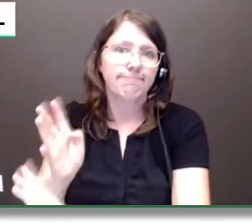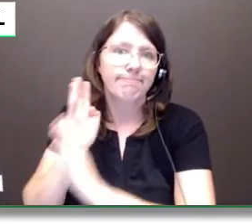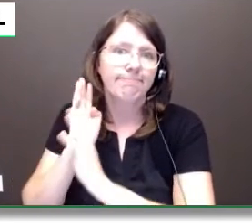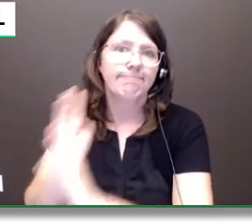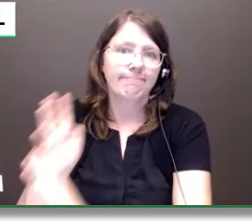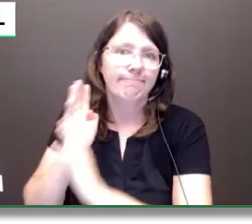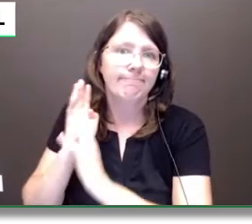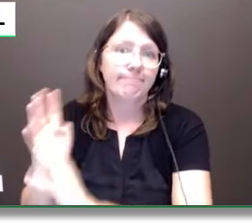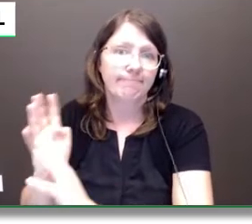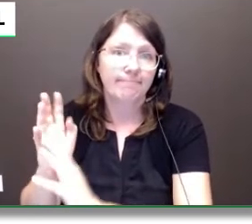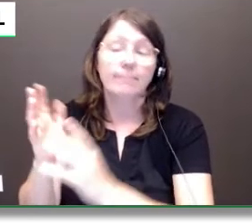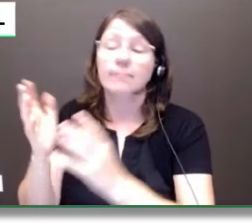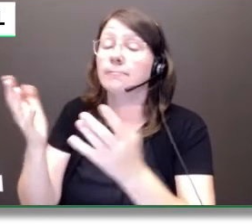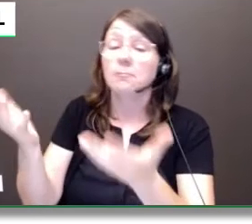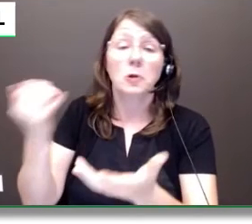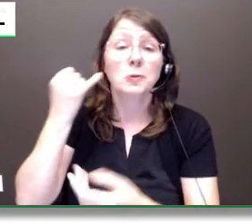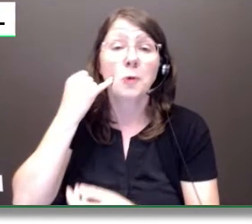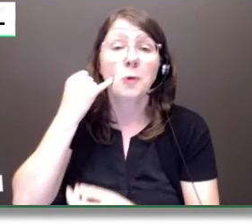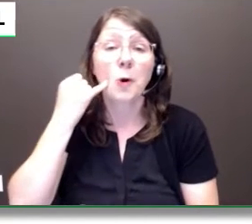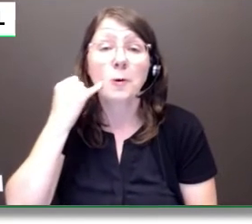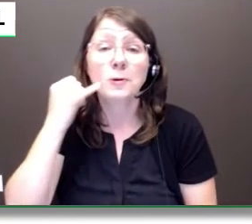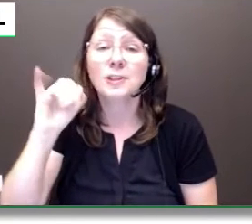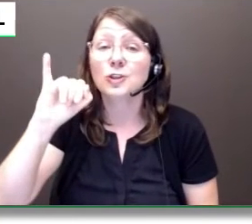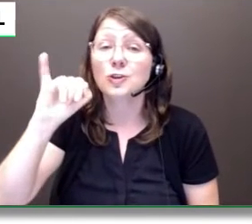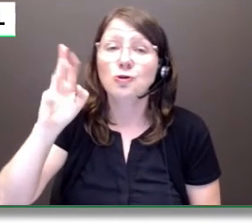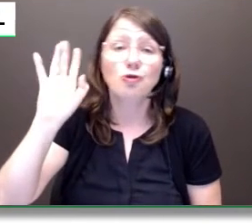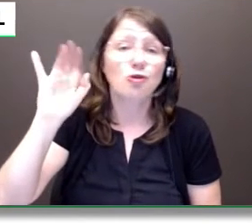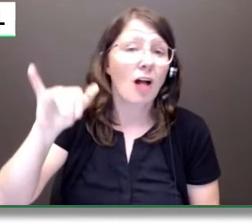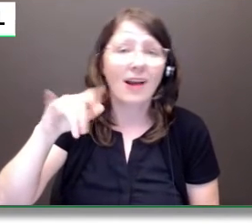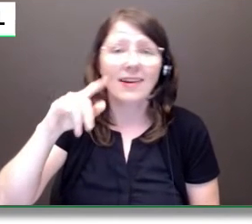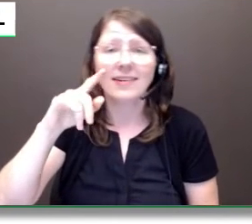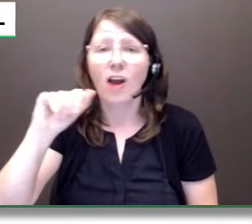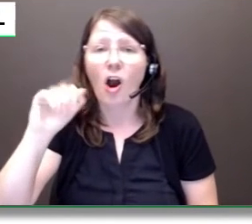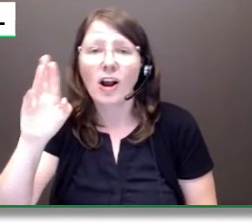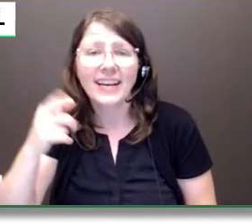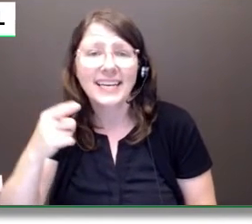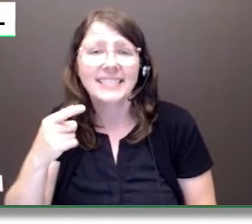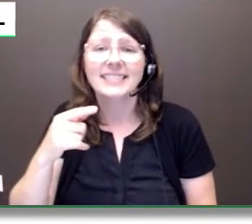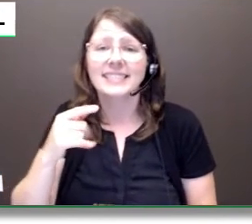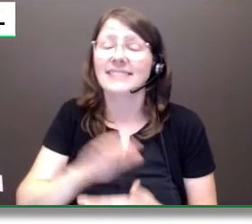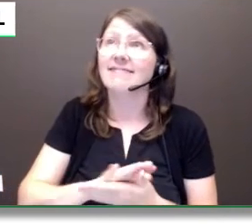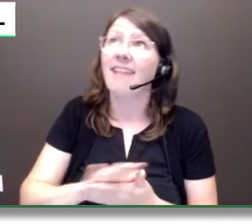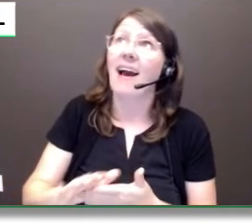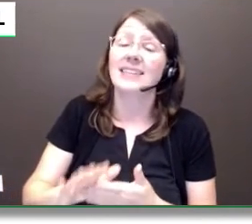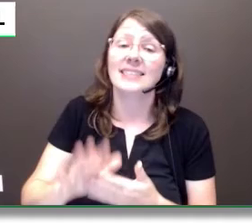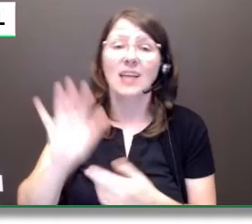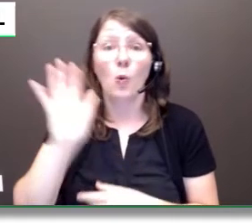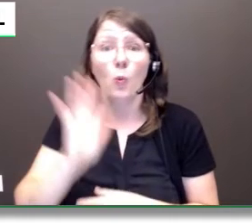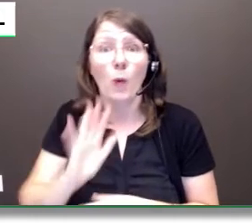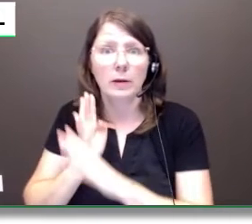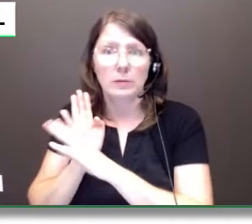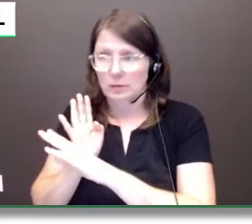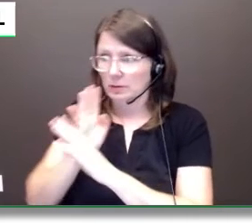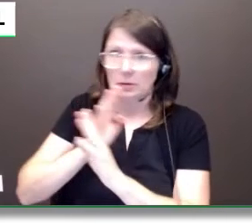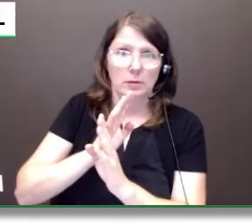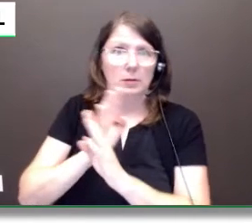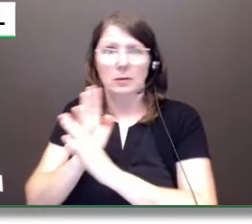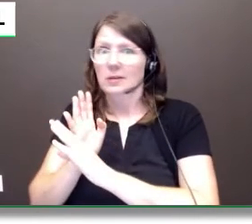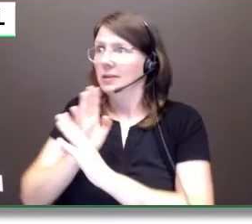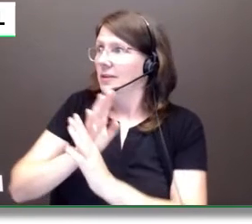beautiful day, you're going to be wall-to-wall with people and and just navigating through people as an able-bodied person,